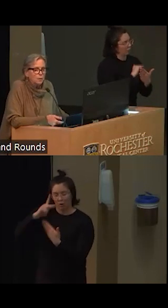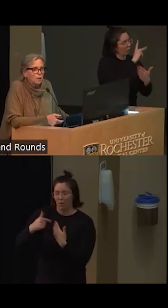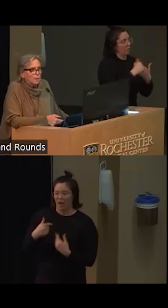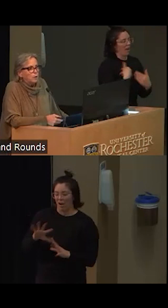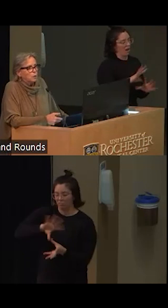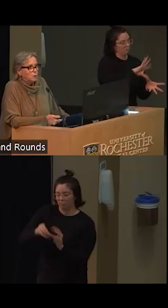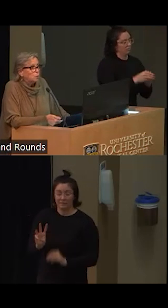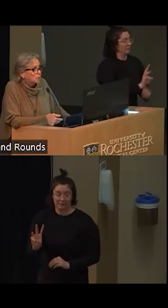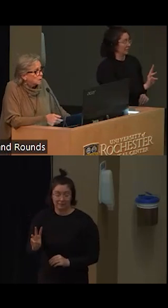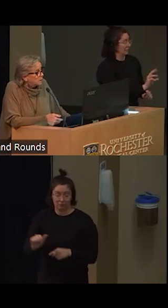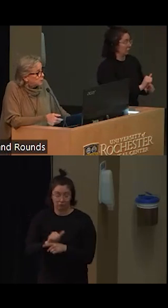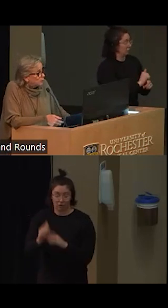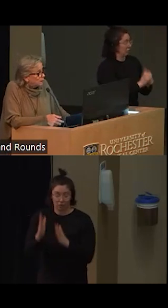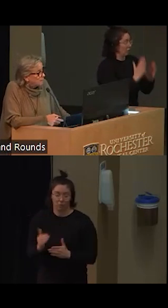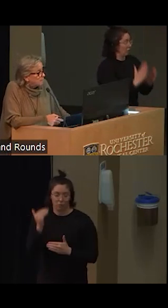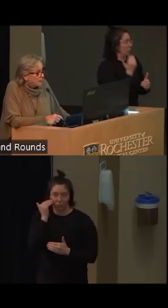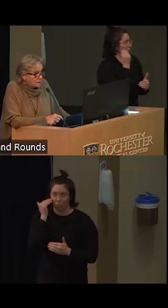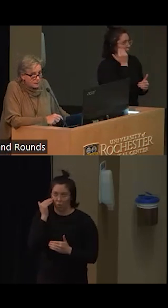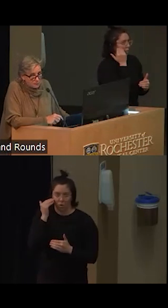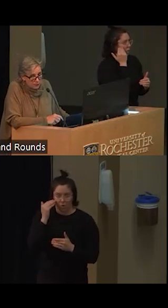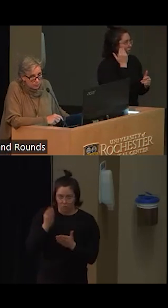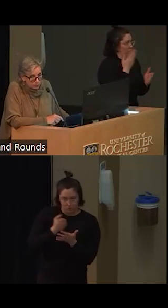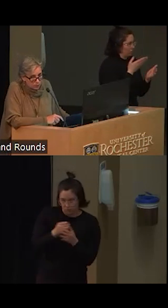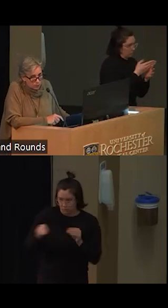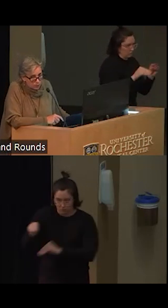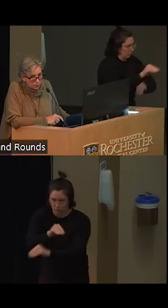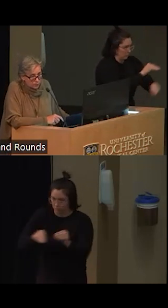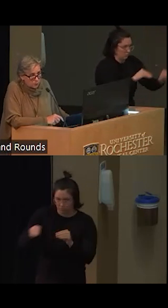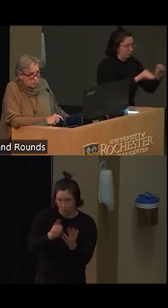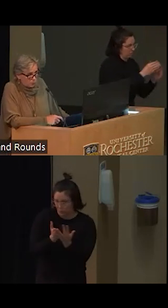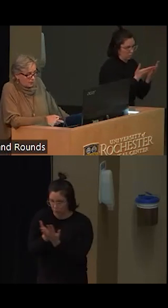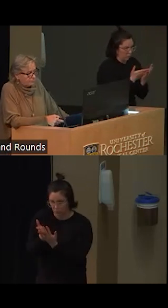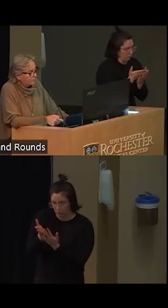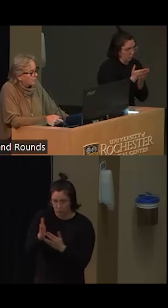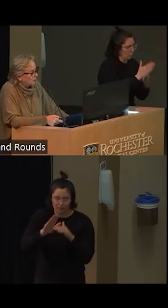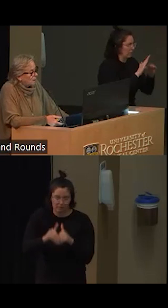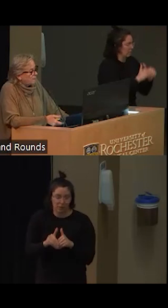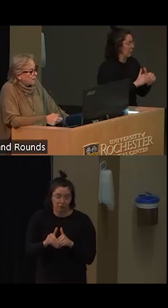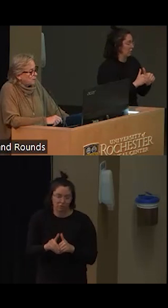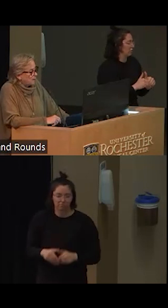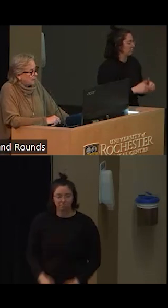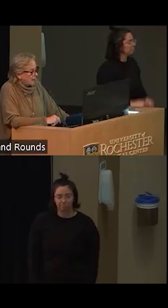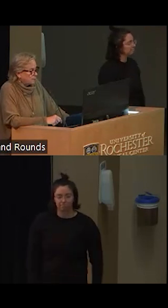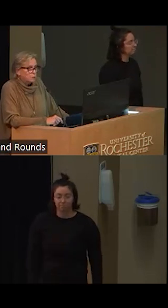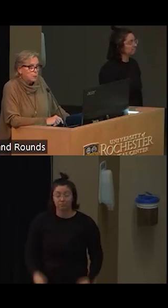because we knew we were going to be moving many many people through this program following that